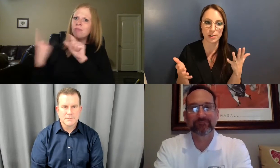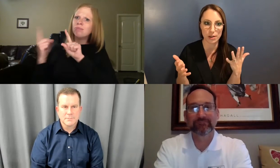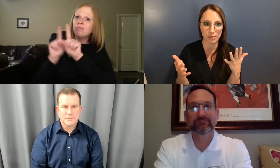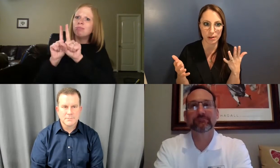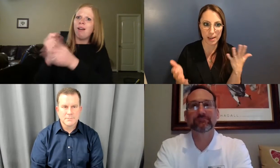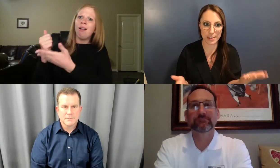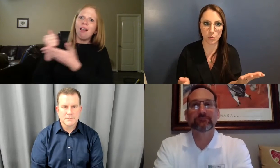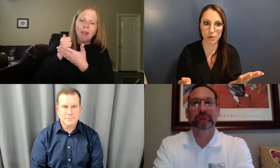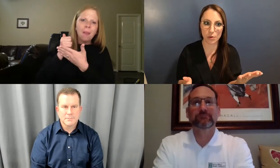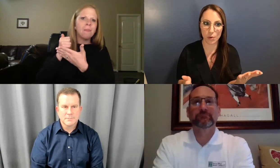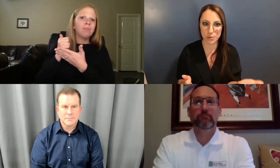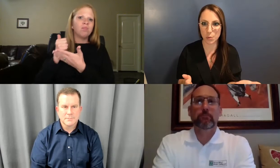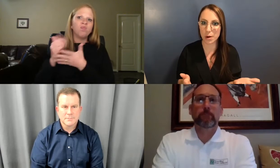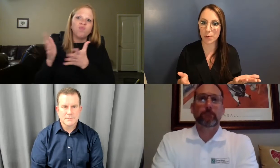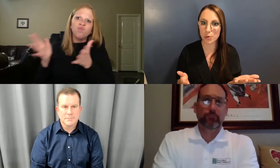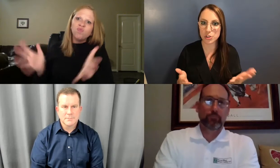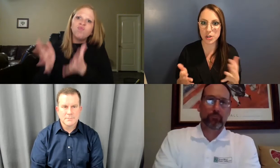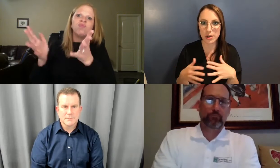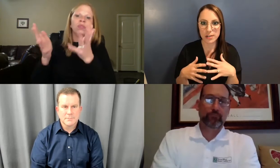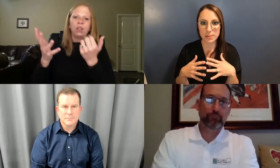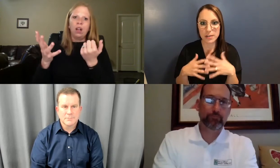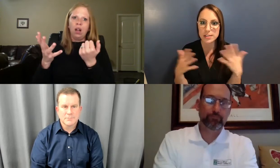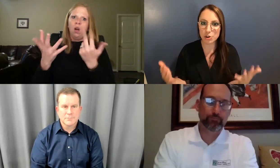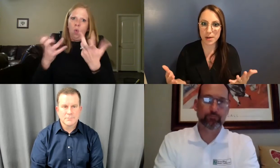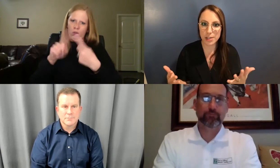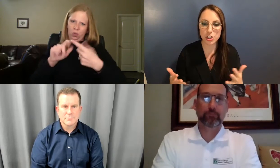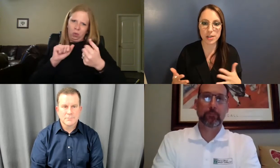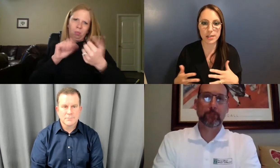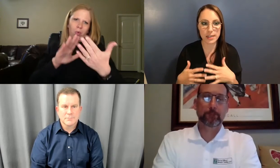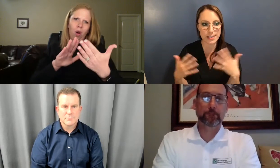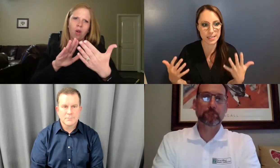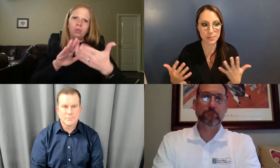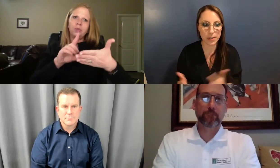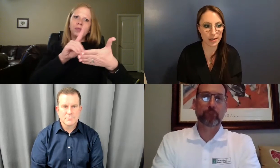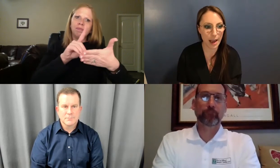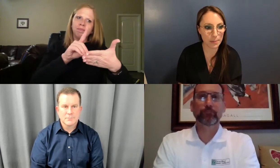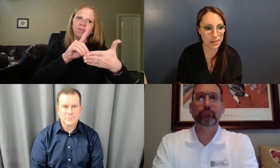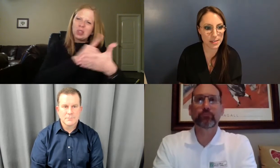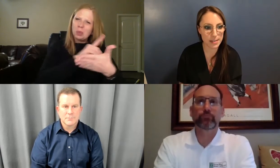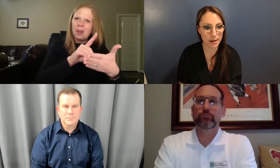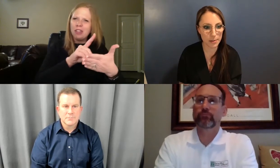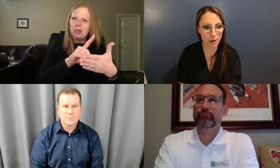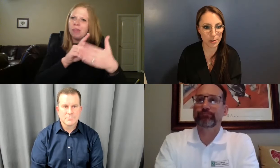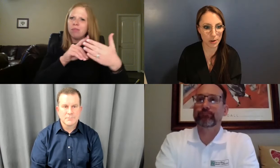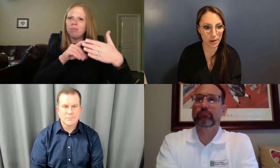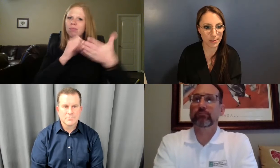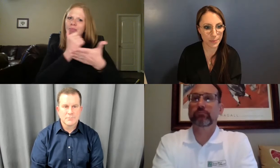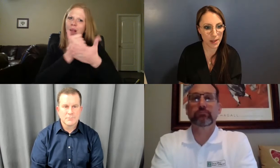and again, that's one of the ways we wanna approach some of the discrimination and accessibility that happens in our community.